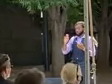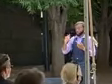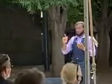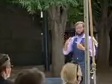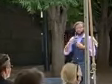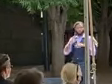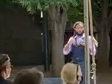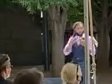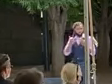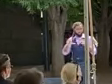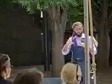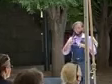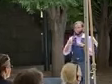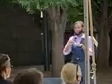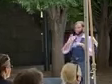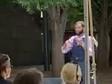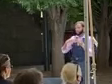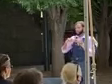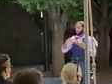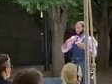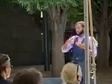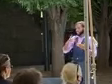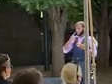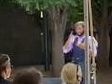And to all the volunteers who came out today, thank you.